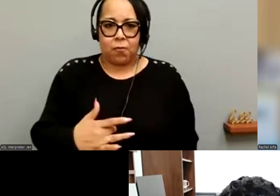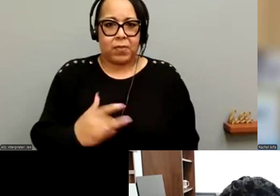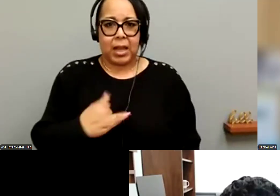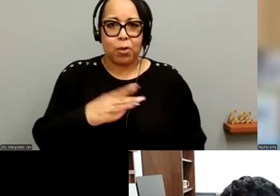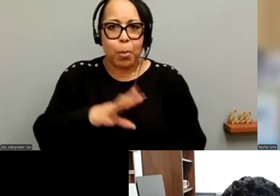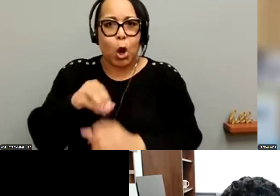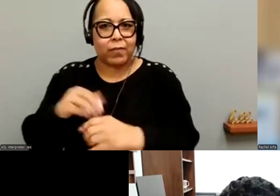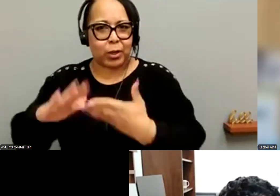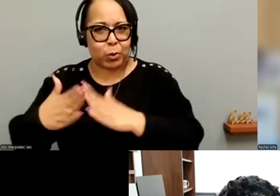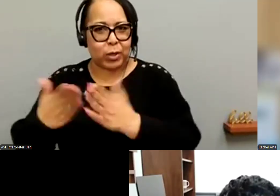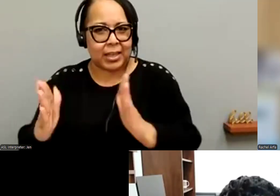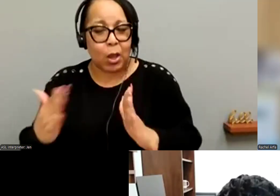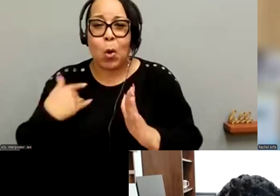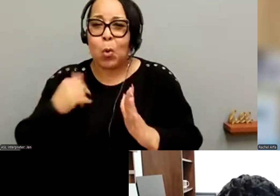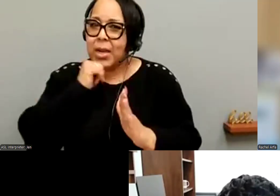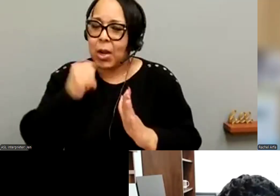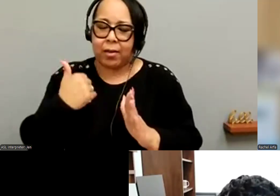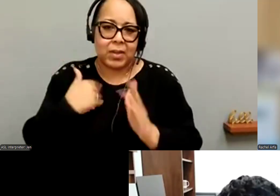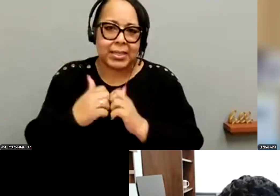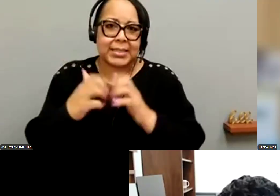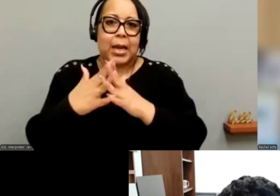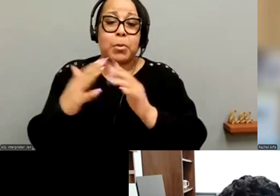13:11:26 community. We haven't created 13:11:29 structures that make them feel